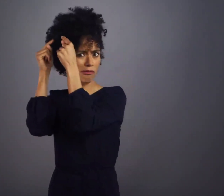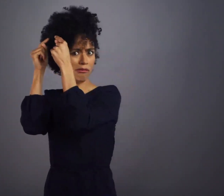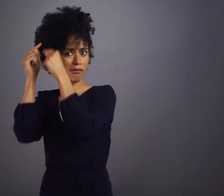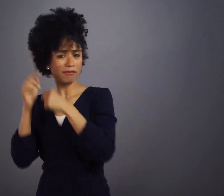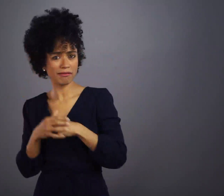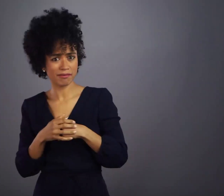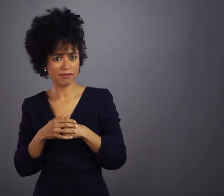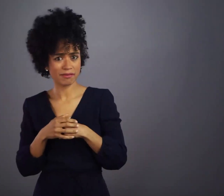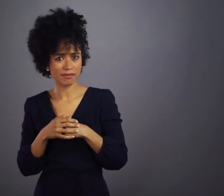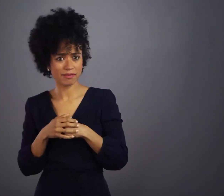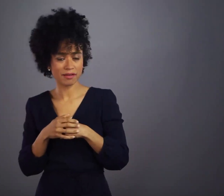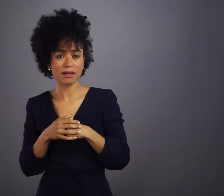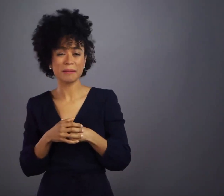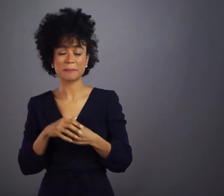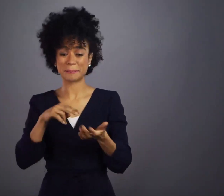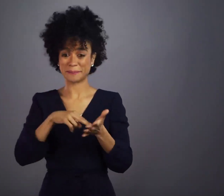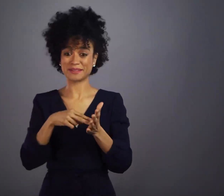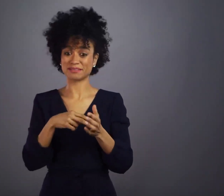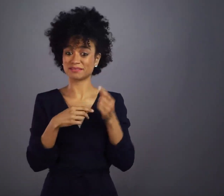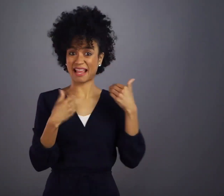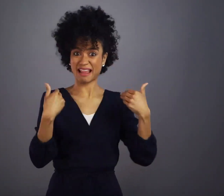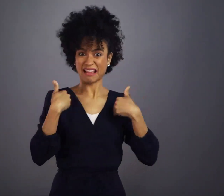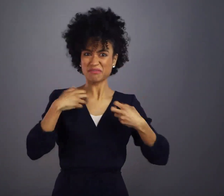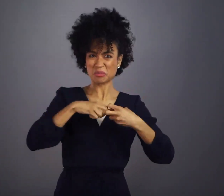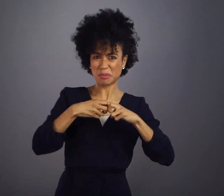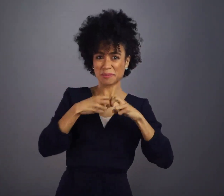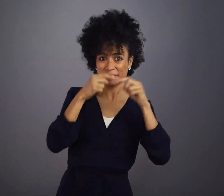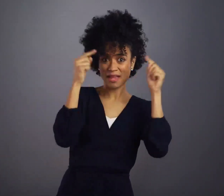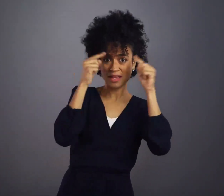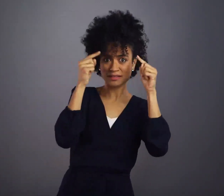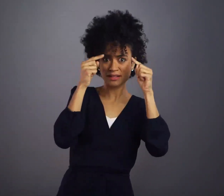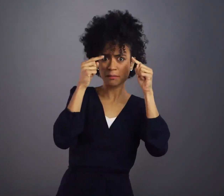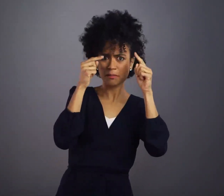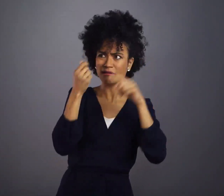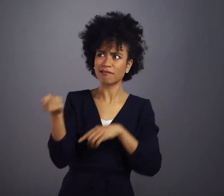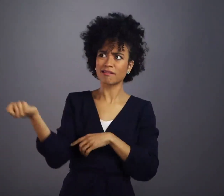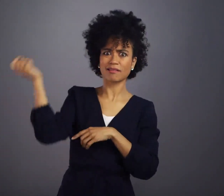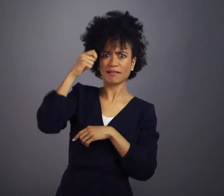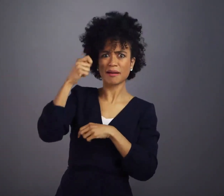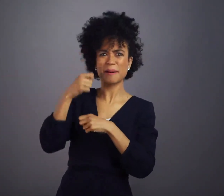If you draw this fallacious reasoning to the attention of an alcoholic,